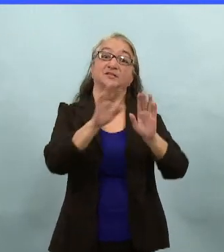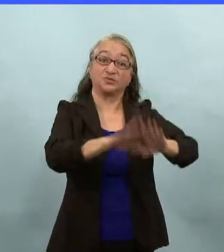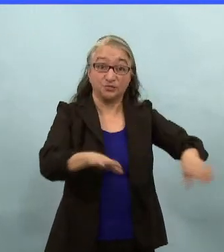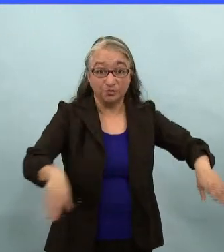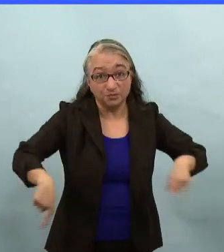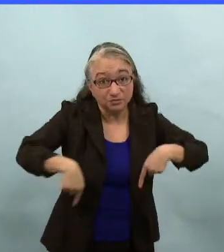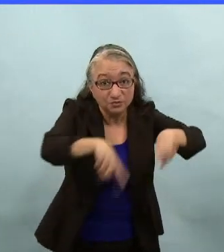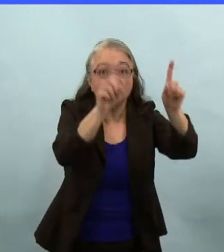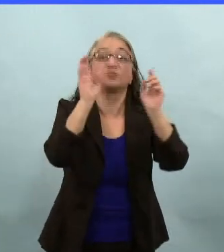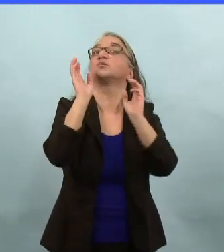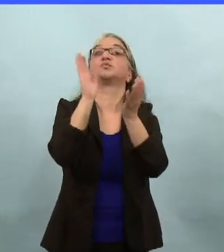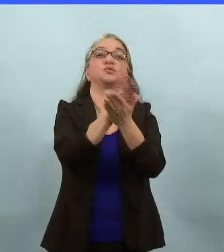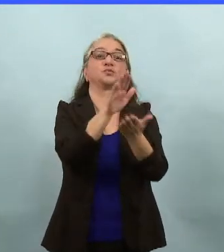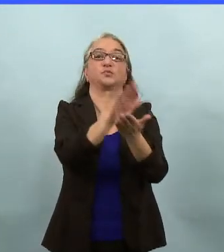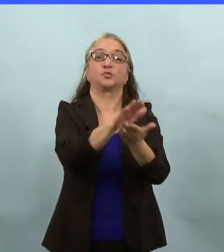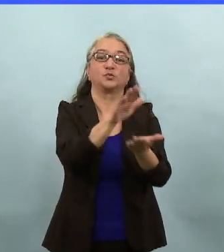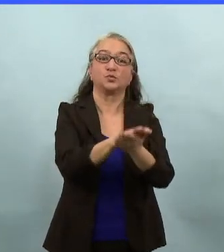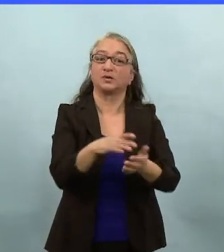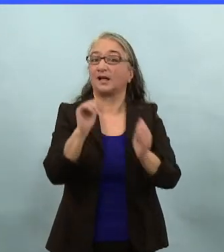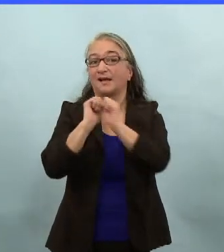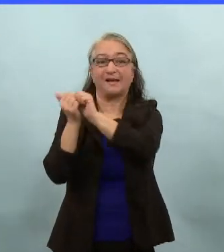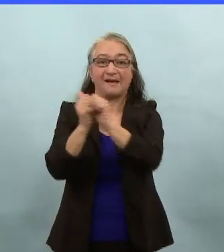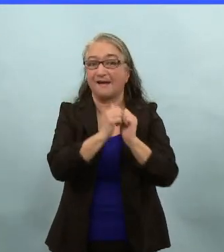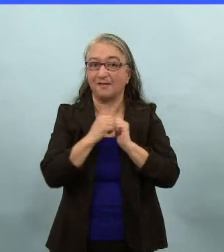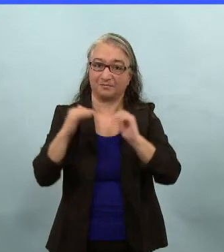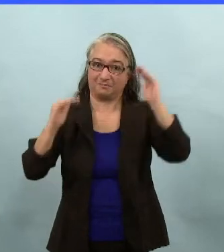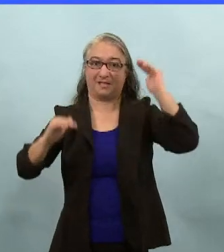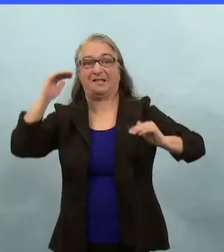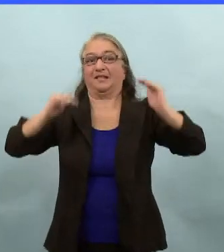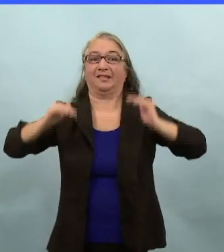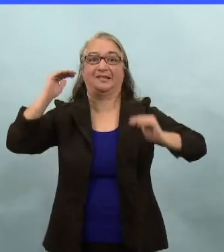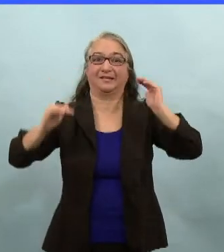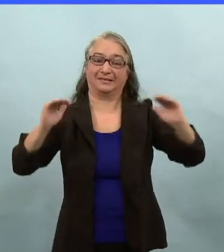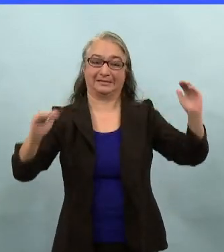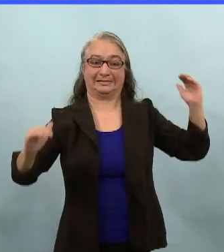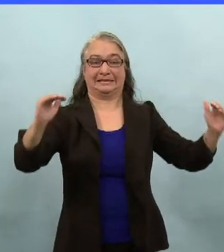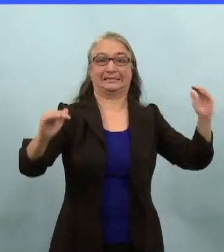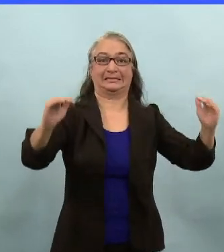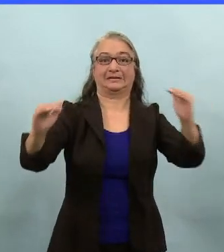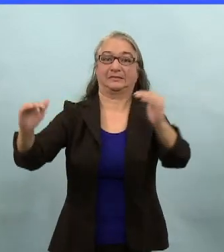learning and and how do we help our business sector as the premier said it's a balancing act